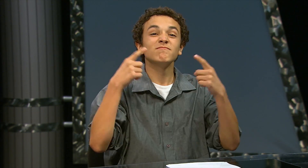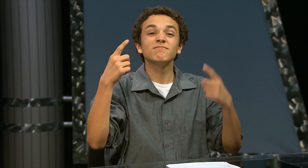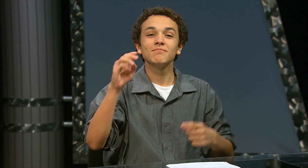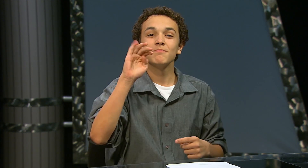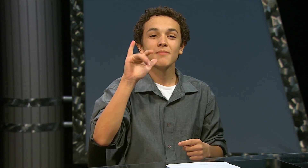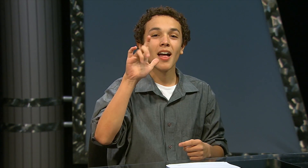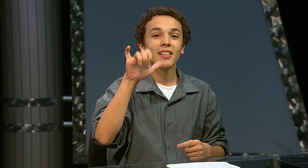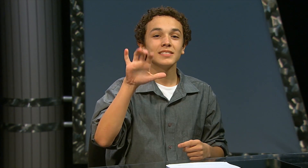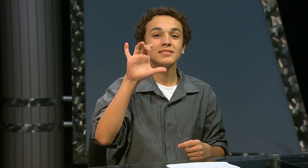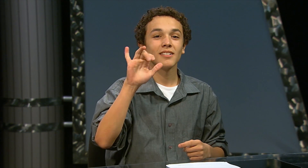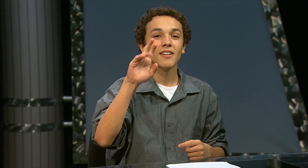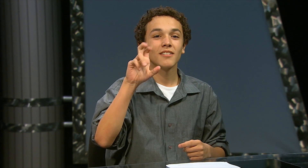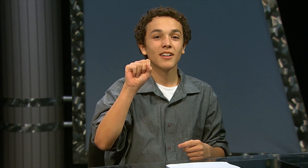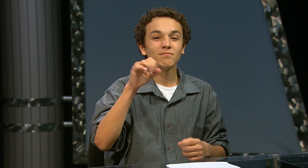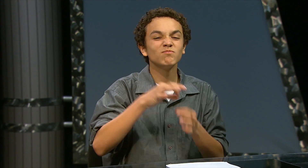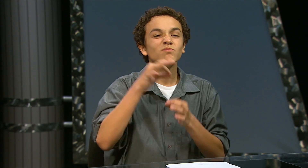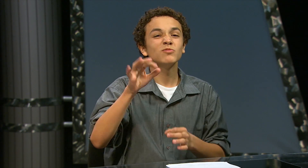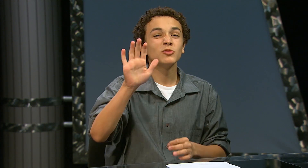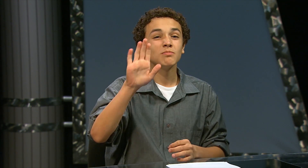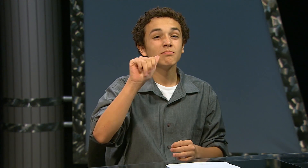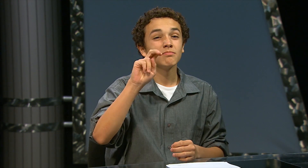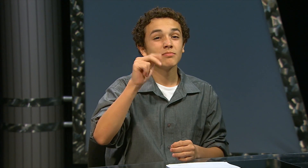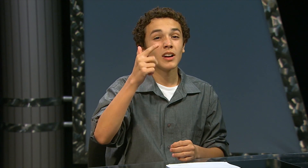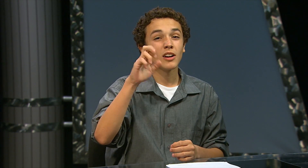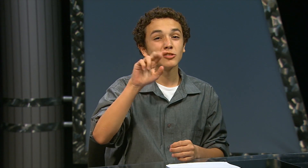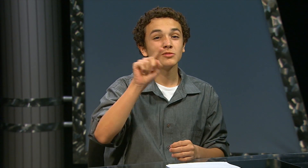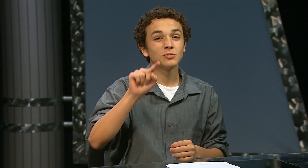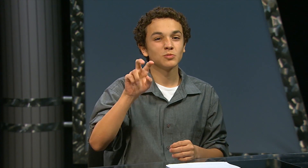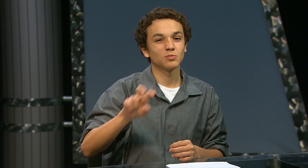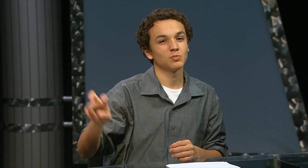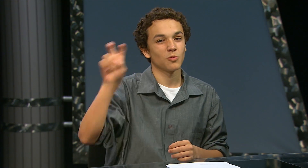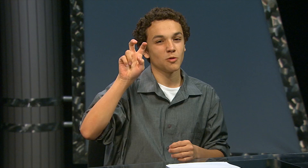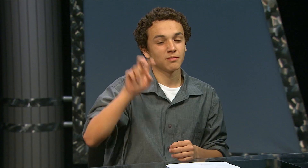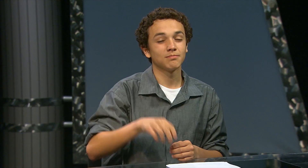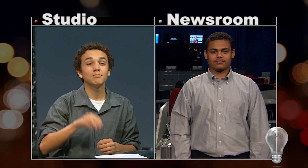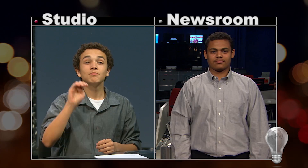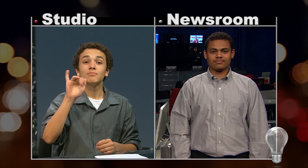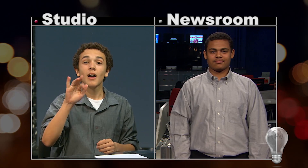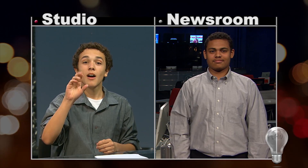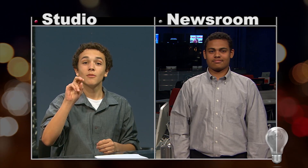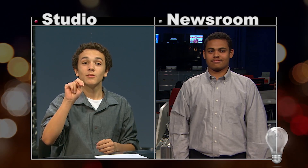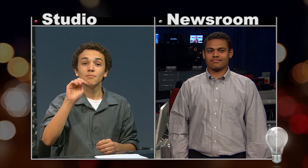POP STAR MILEY CYRUS HAD TO POSTPONE HER "BANGERZ" TOUR DATES LAST WEEK. MYRON WILL FILL YOU